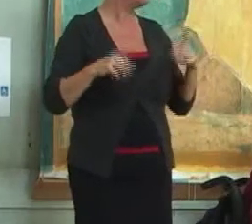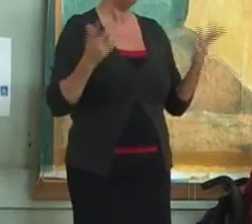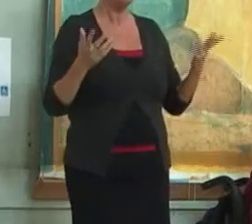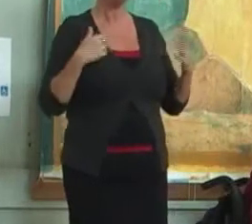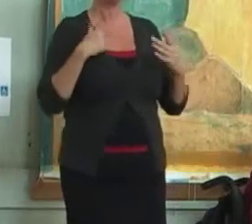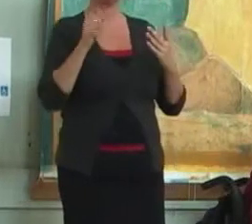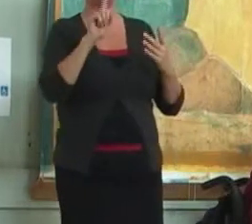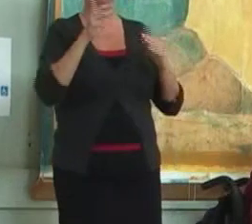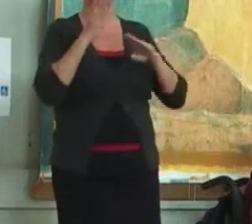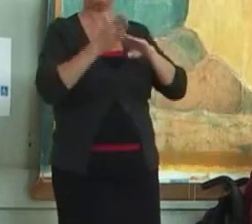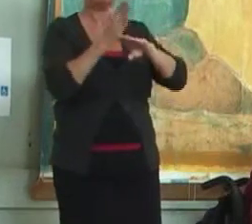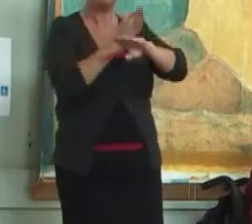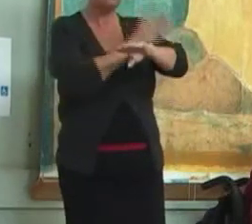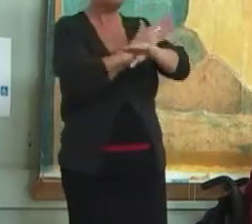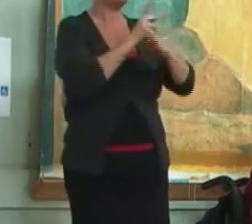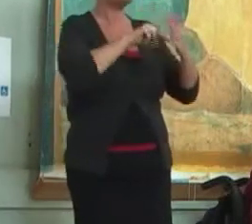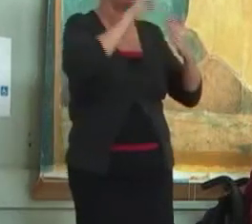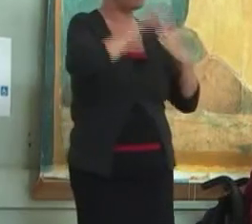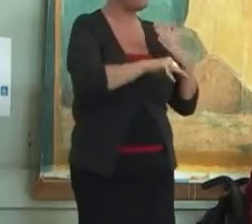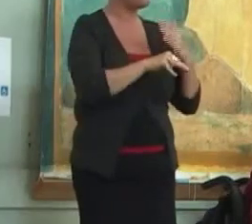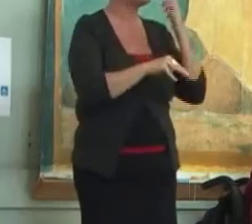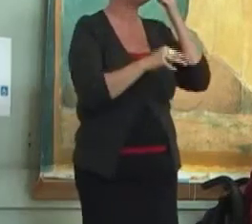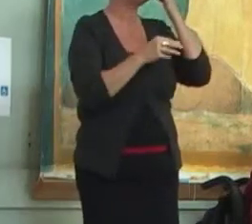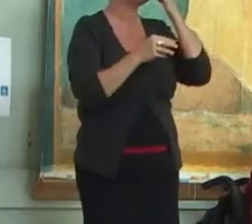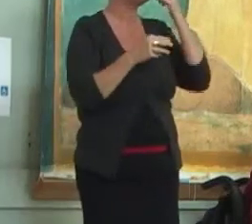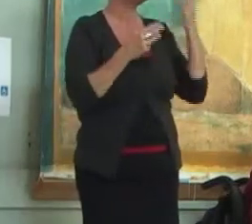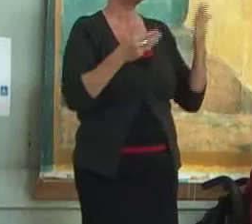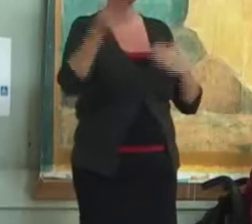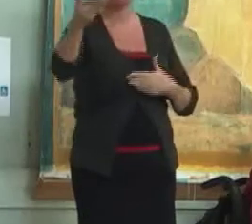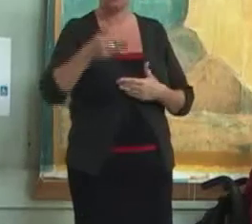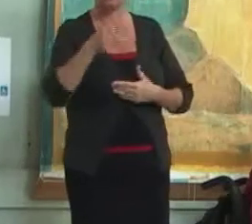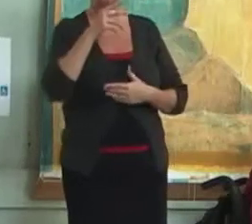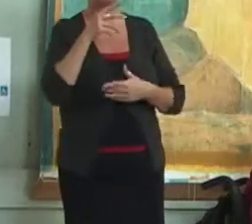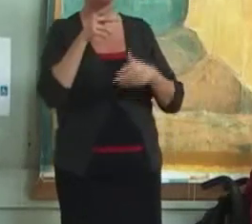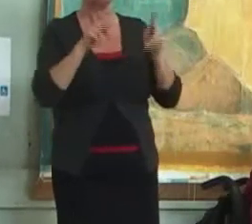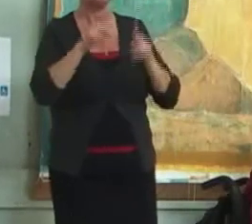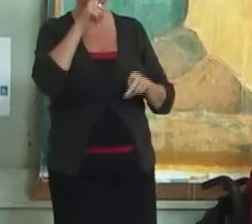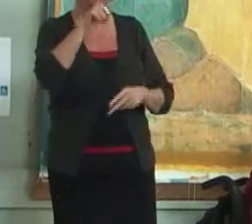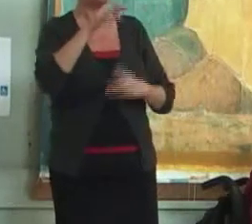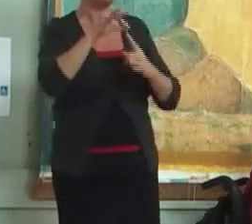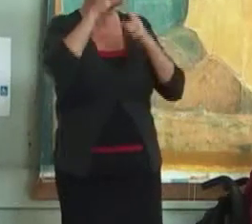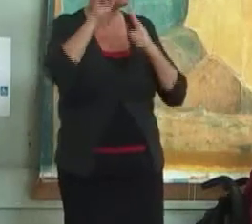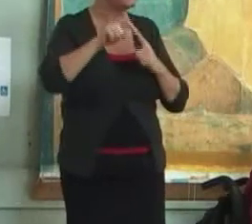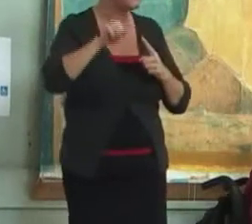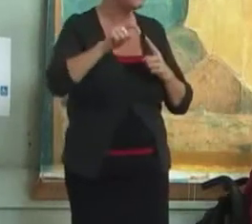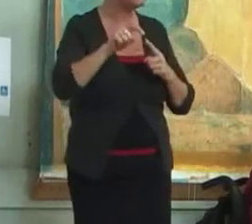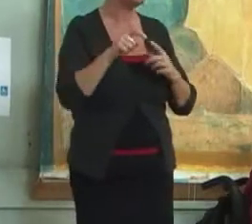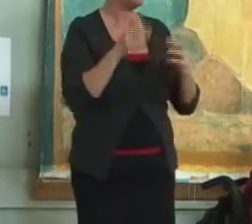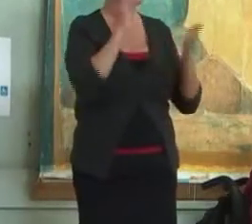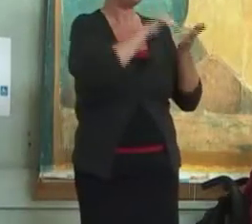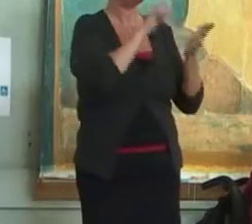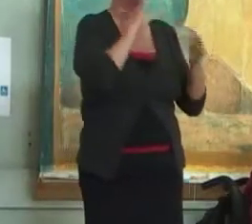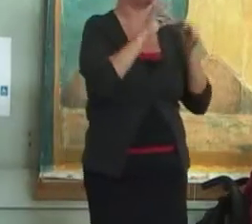to hire people who are of special needs - like I said, accommodations come earlier is one example of that -